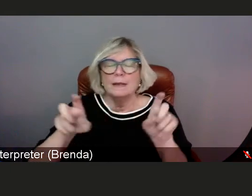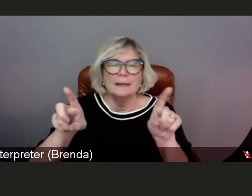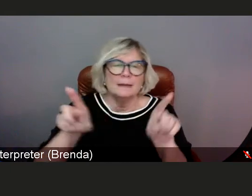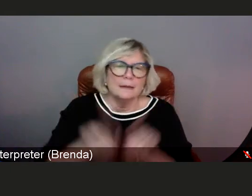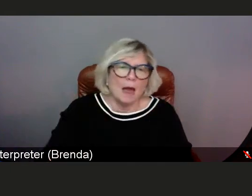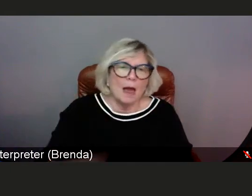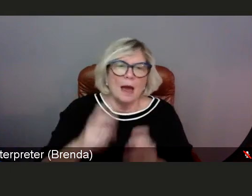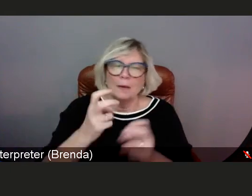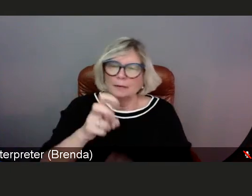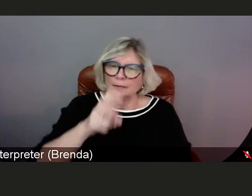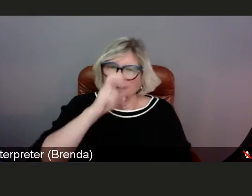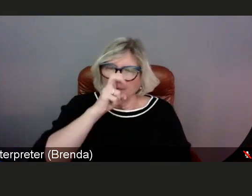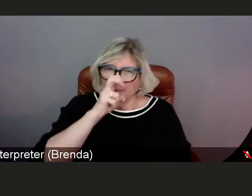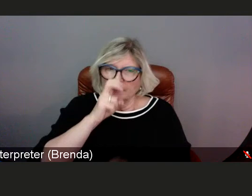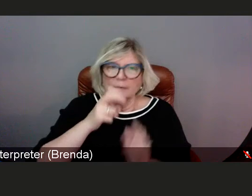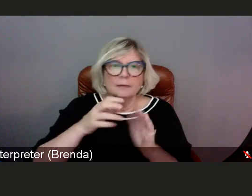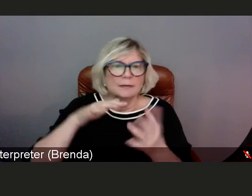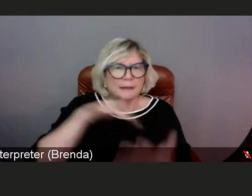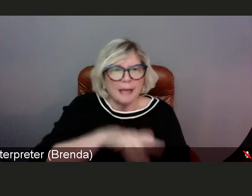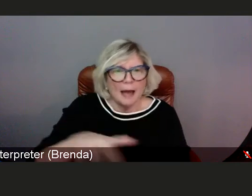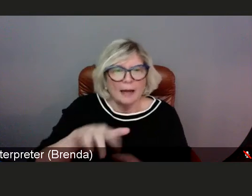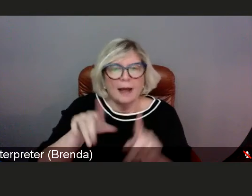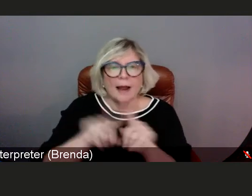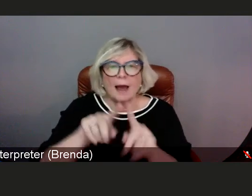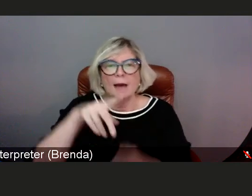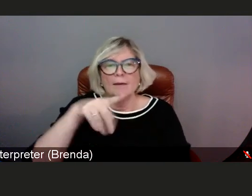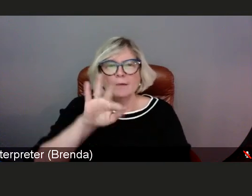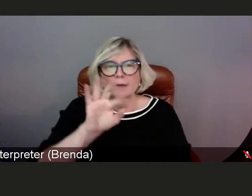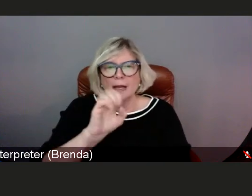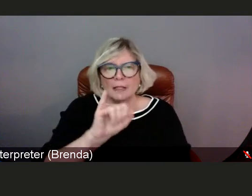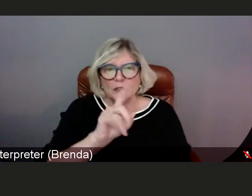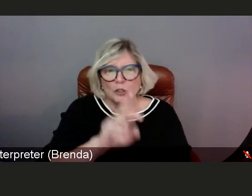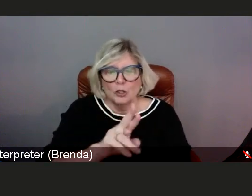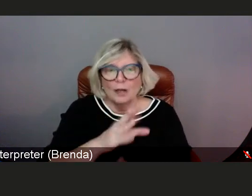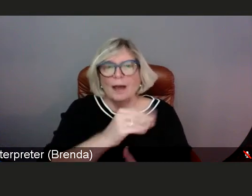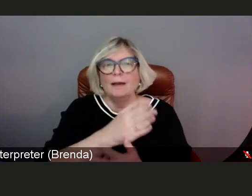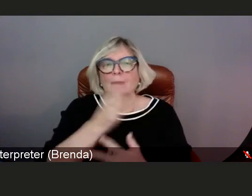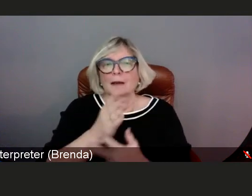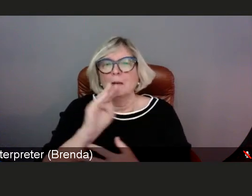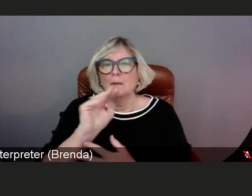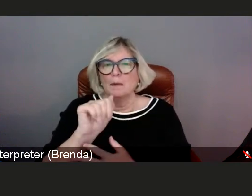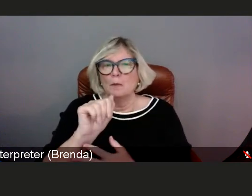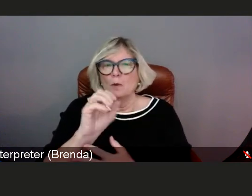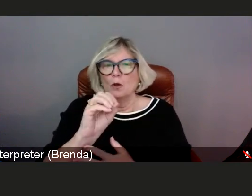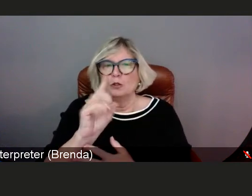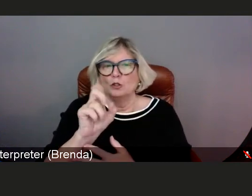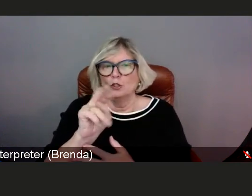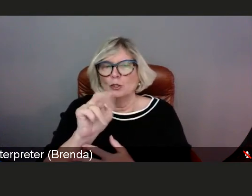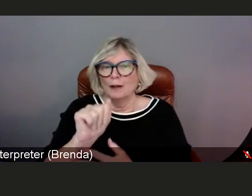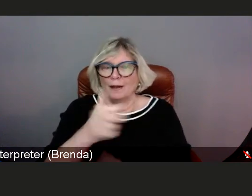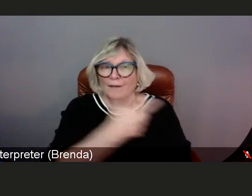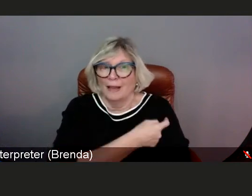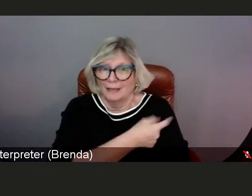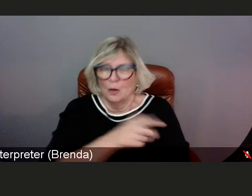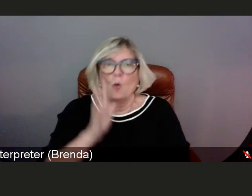as the Pfizer vaccines did followed by the Moderna vaccine. So there will be more information